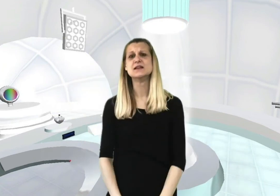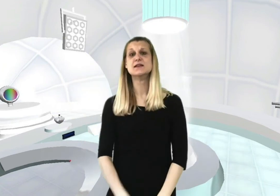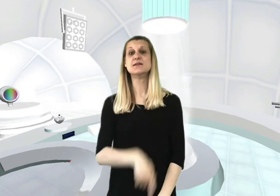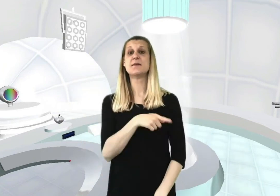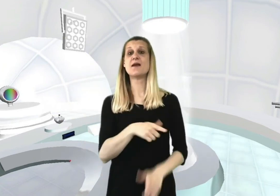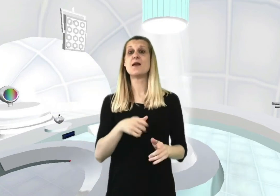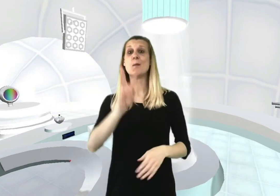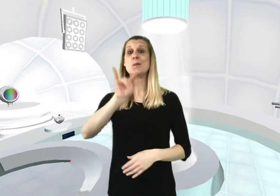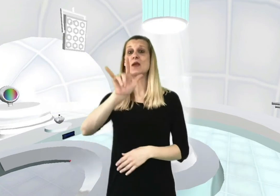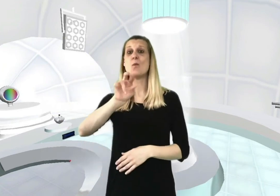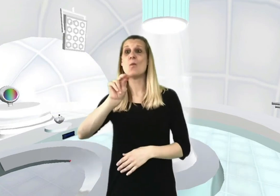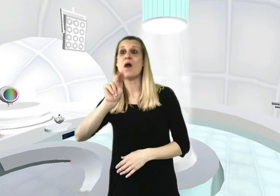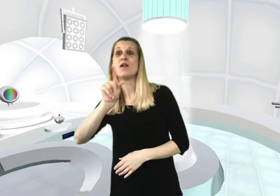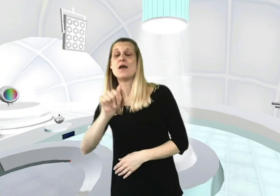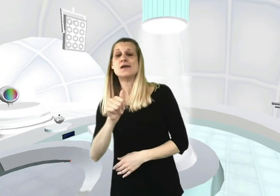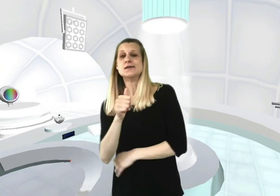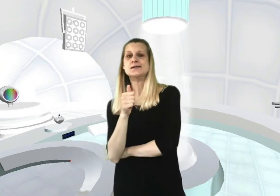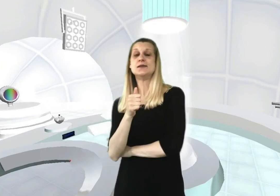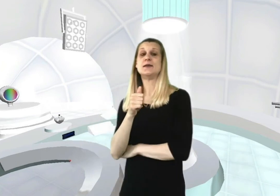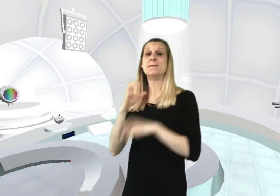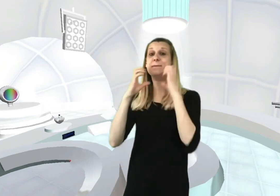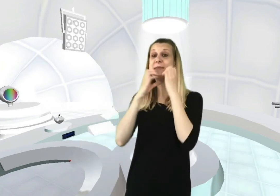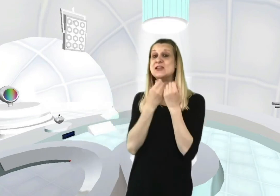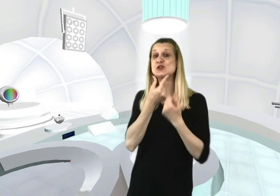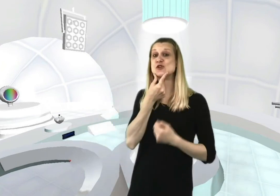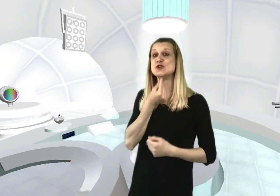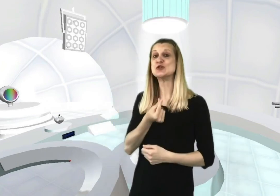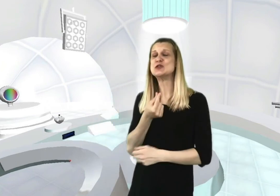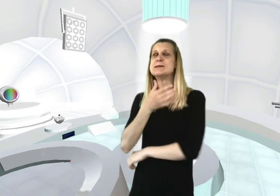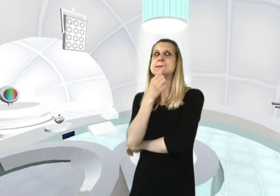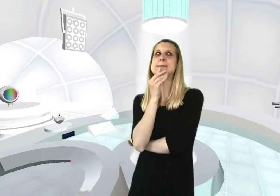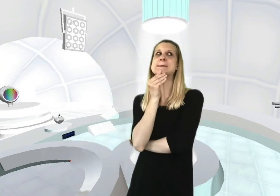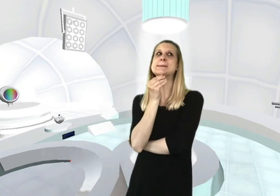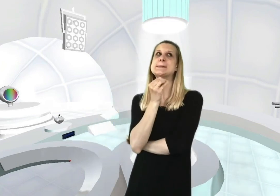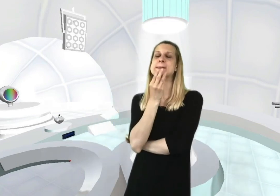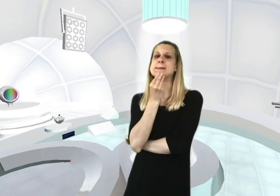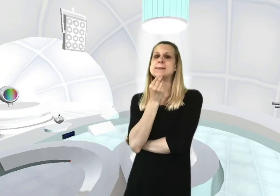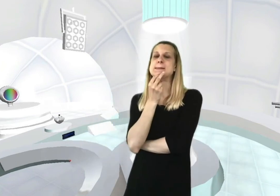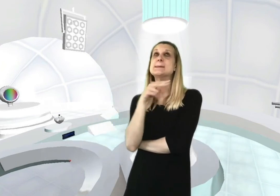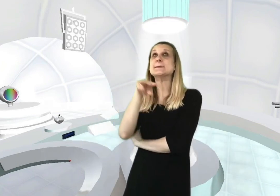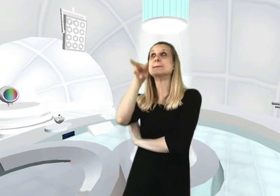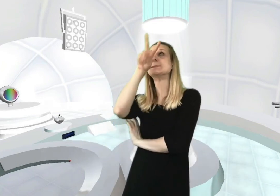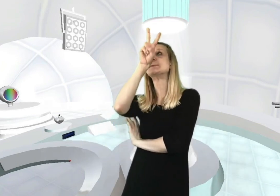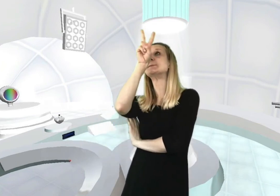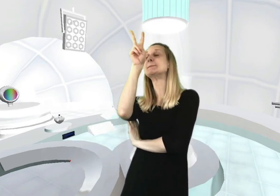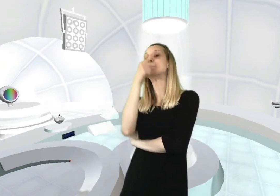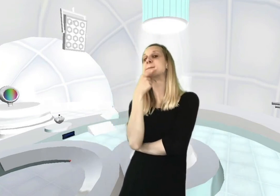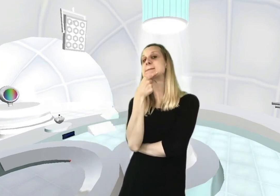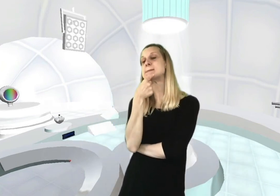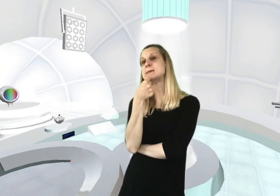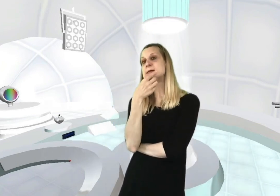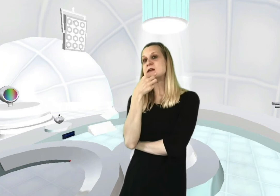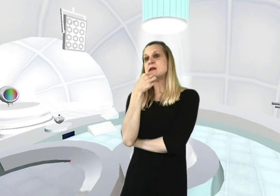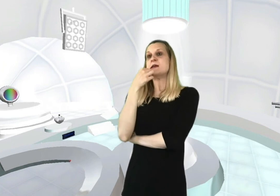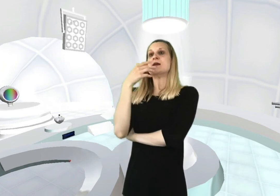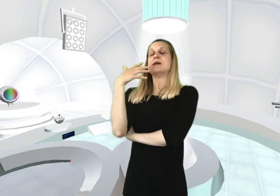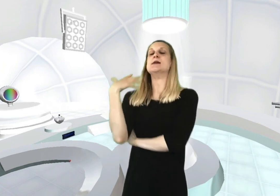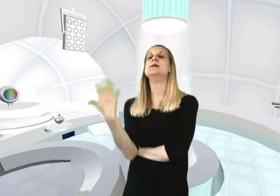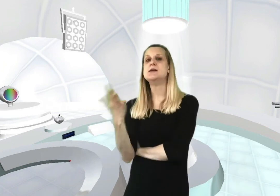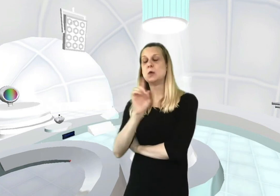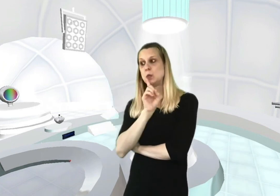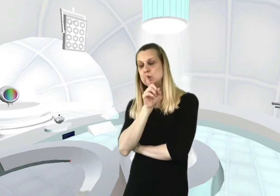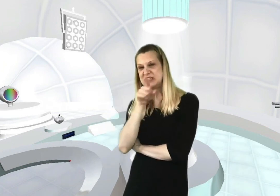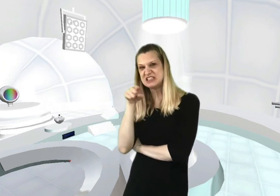"Well," said Mr. Wonka, stroking his beard and gazing thoughtfully at the ceiling,